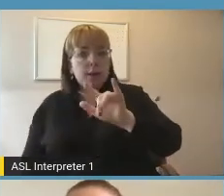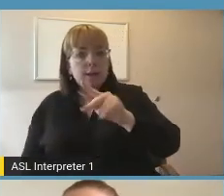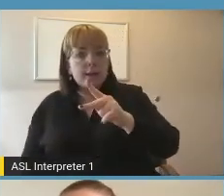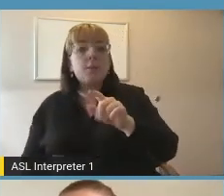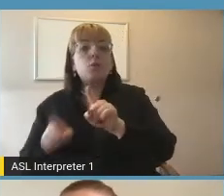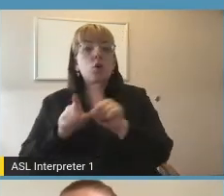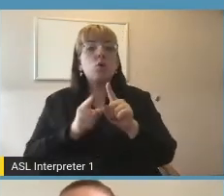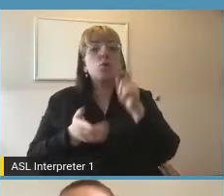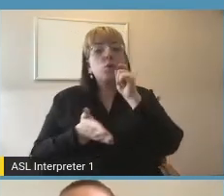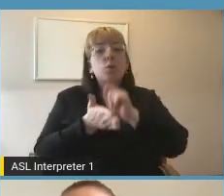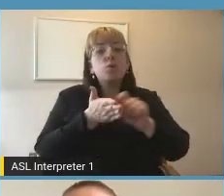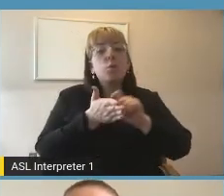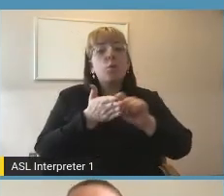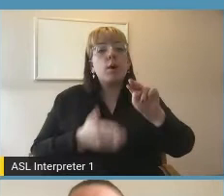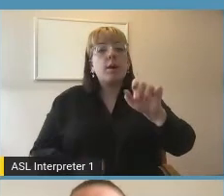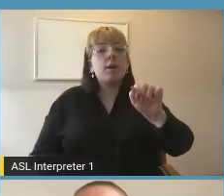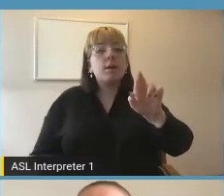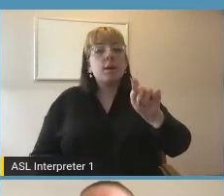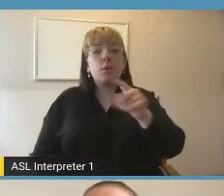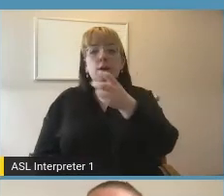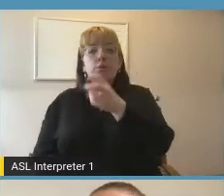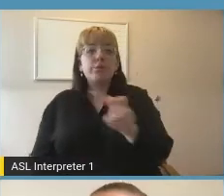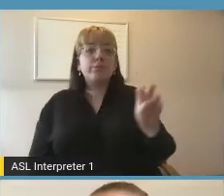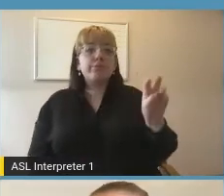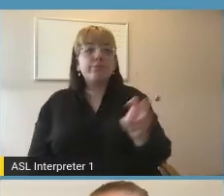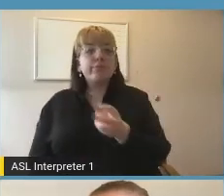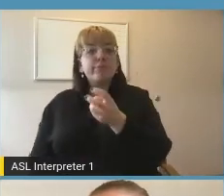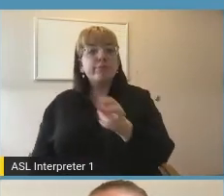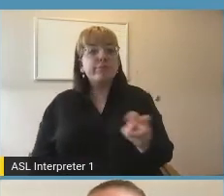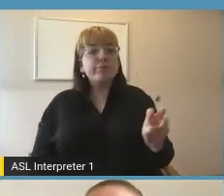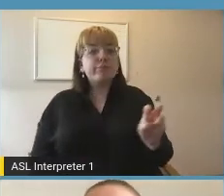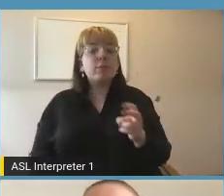between them. So again, this is something where Descript comes in handy because you